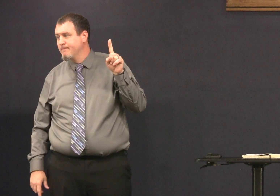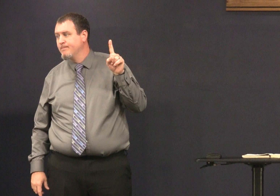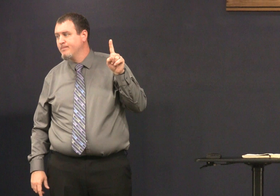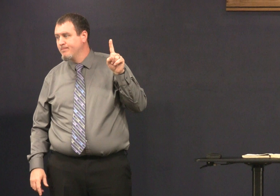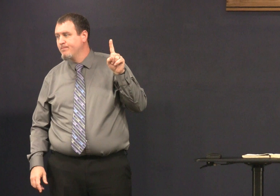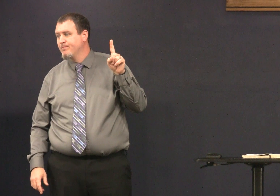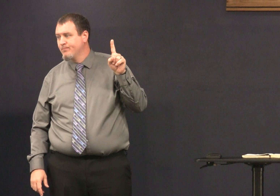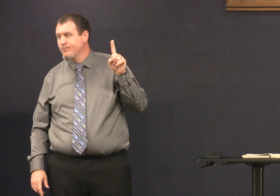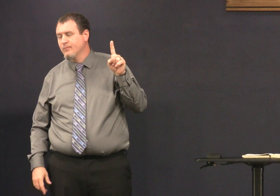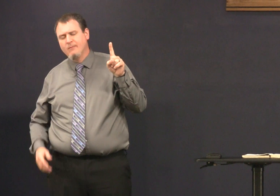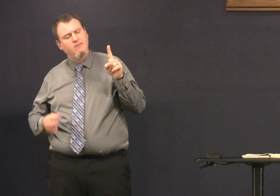it's time to look to the Lord